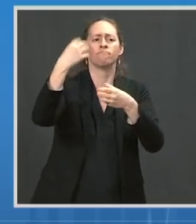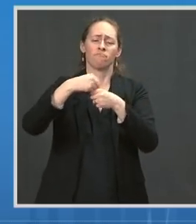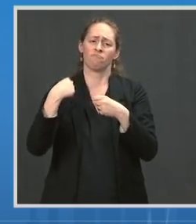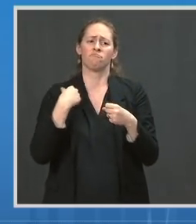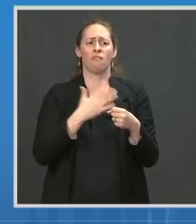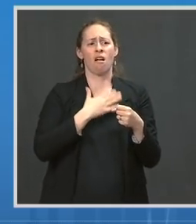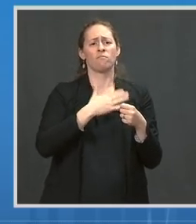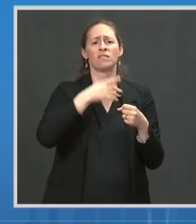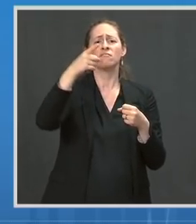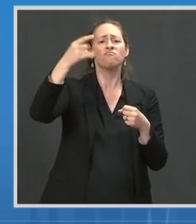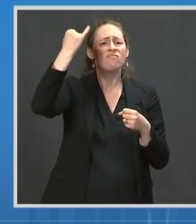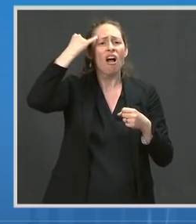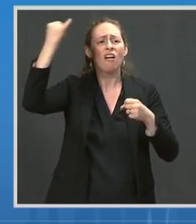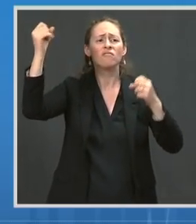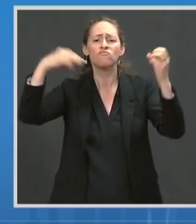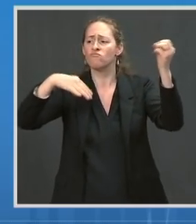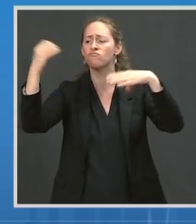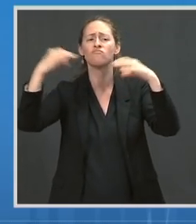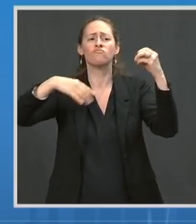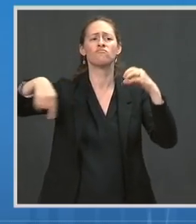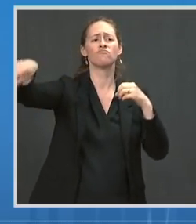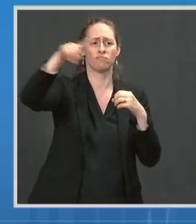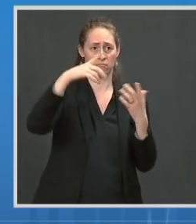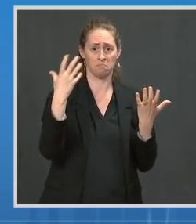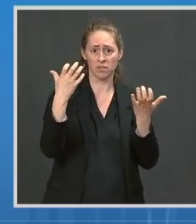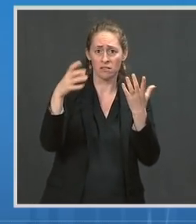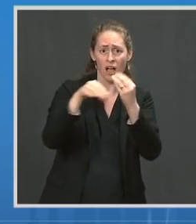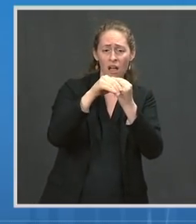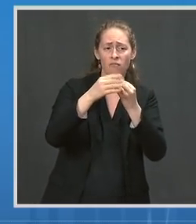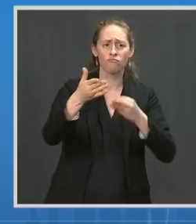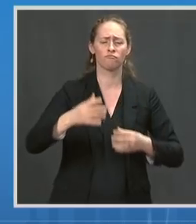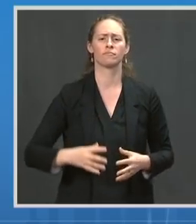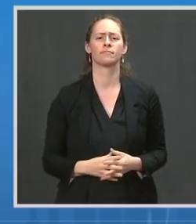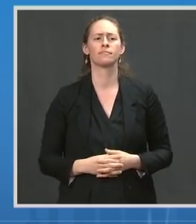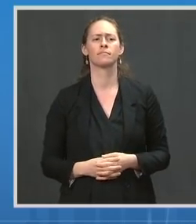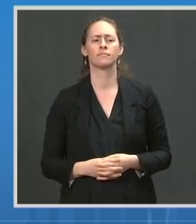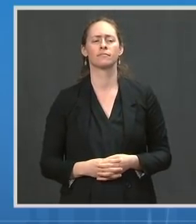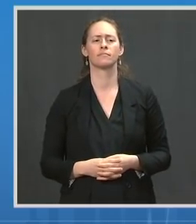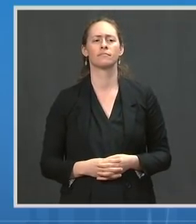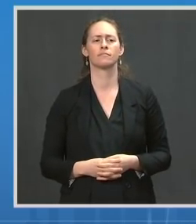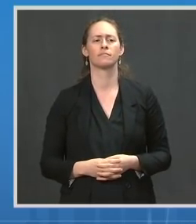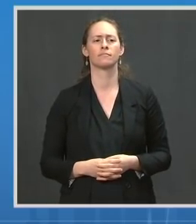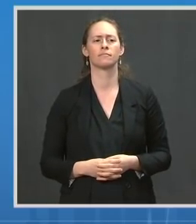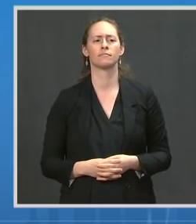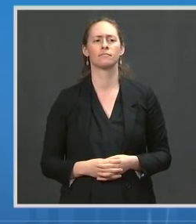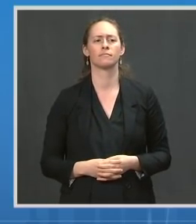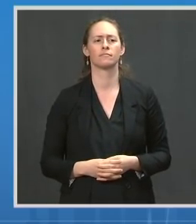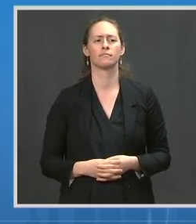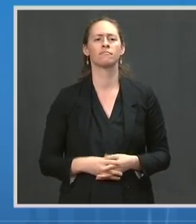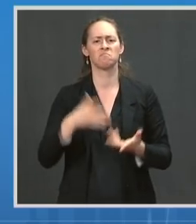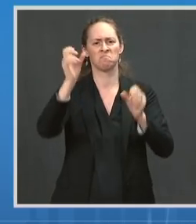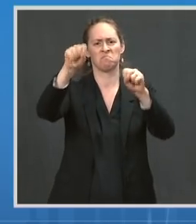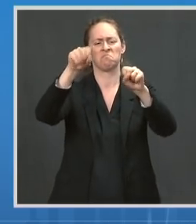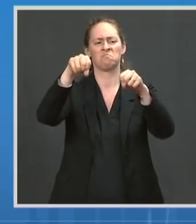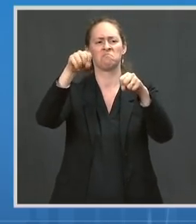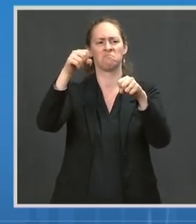if you have any other comments from that, Rochelle. Dr. Walensky: Yeah, I would just say that I think we have a responsibility to vaccinate the rest of the world,